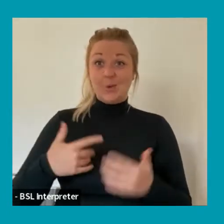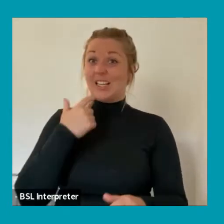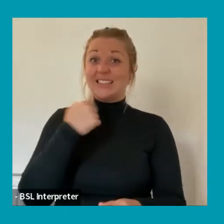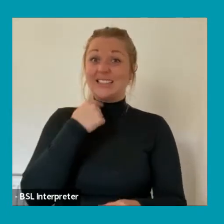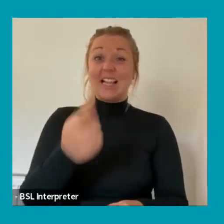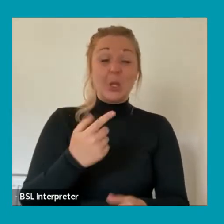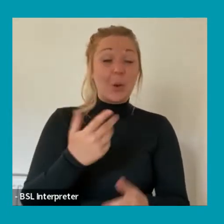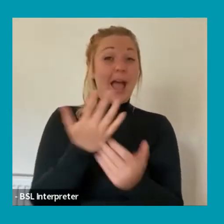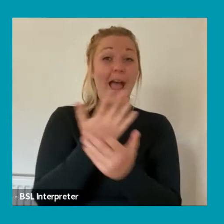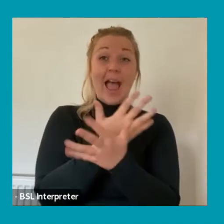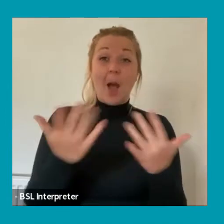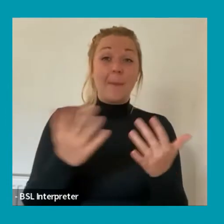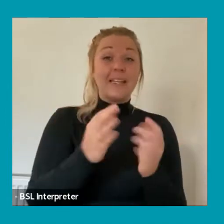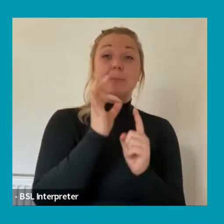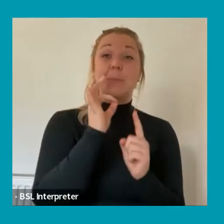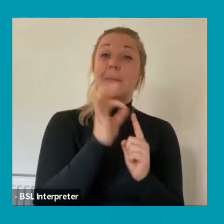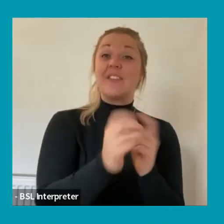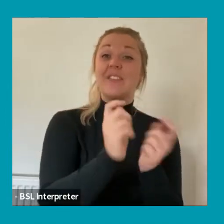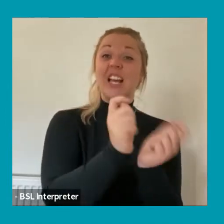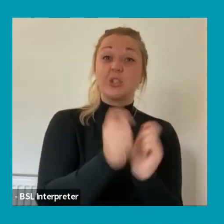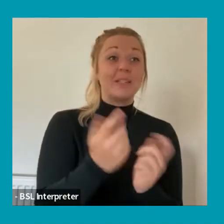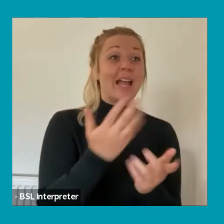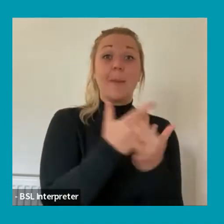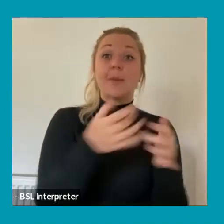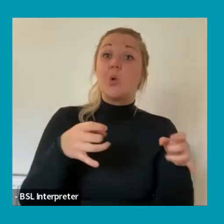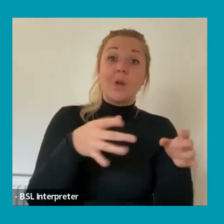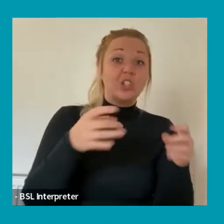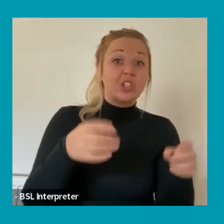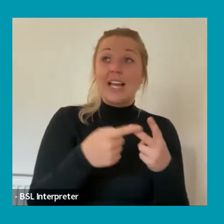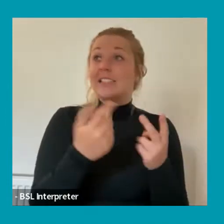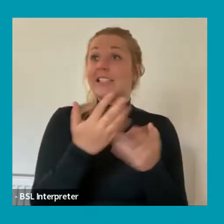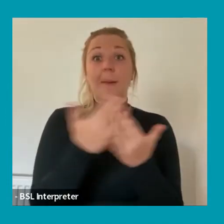How much it costs us, how many requests we get F there are peaks and troughs.